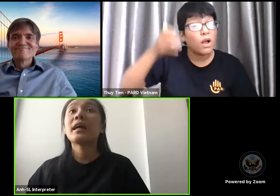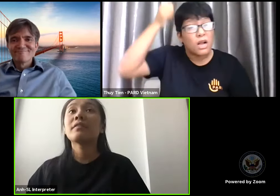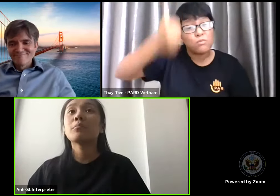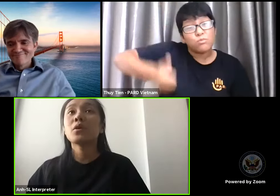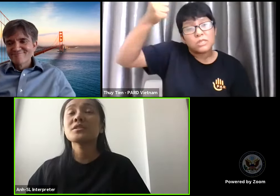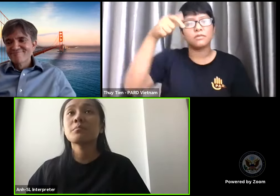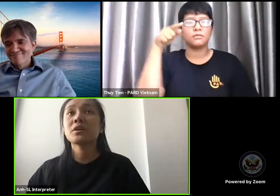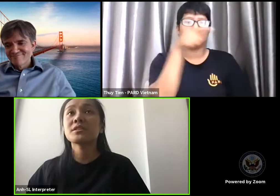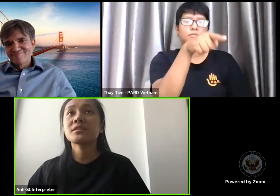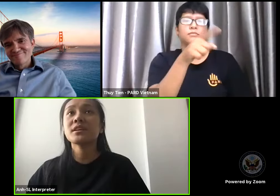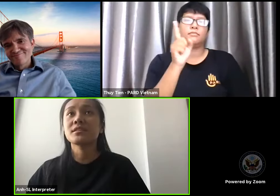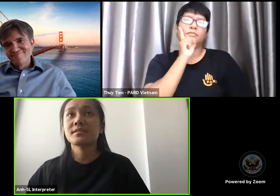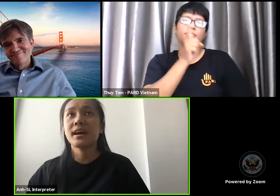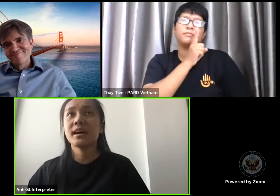And the most important thing is that